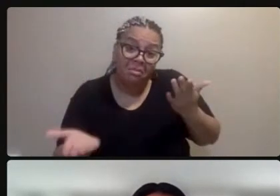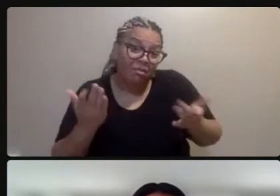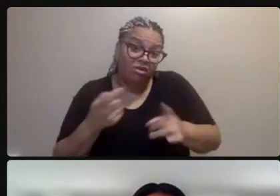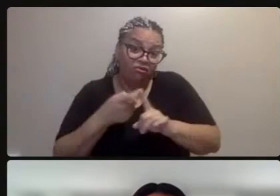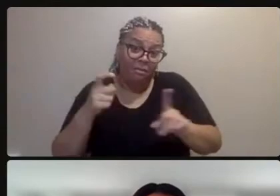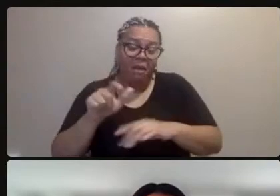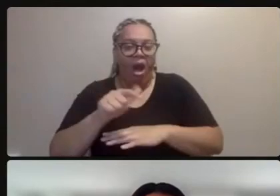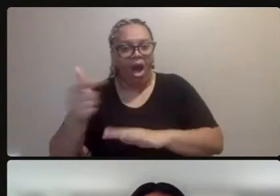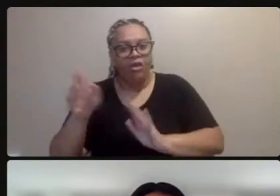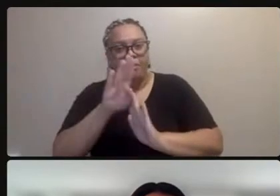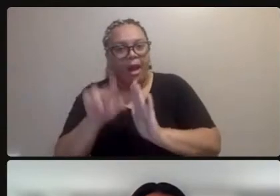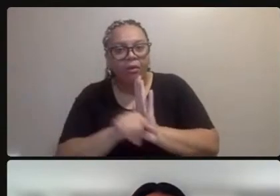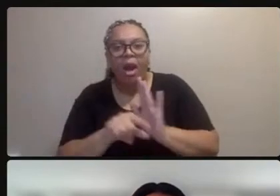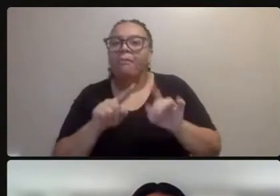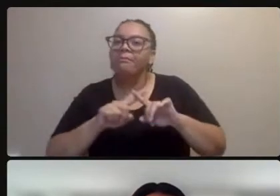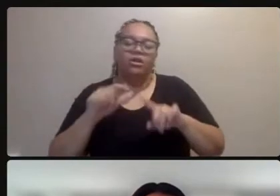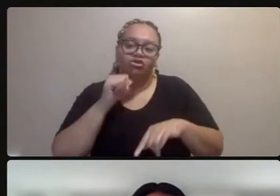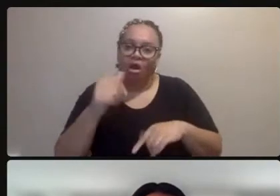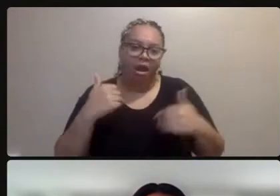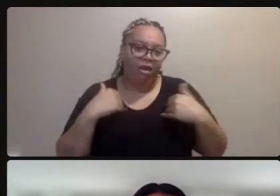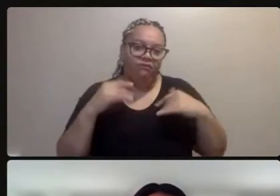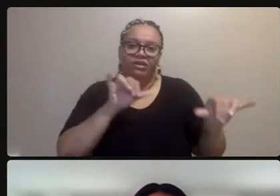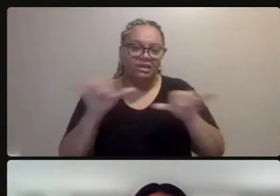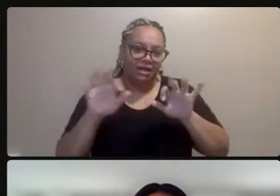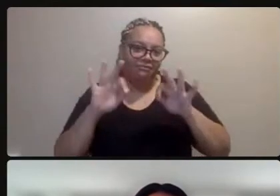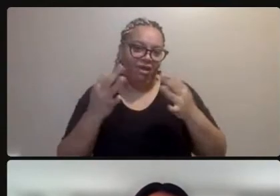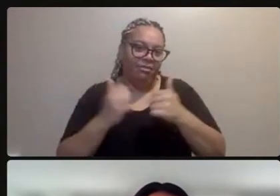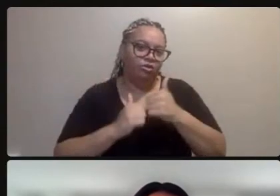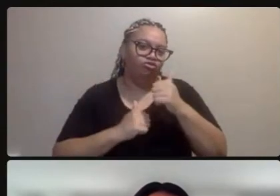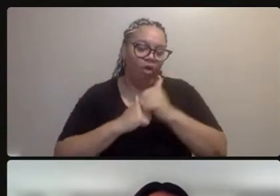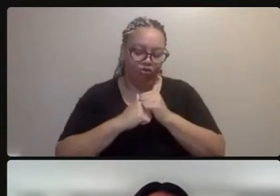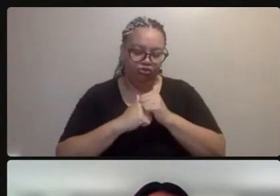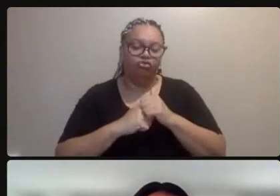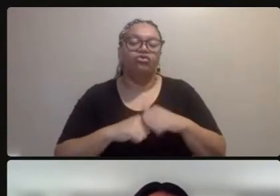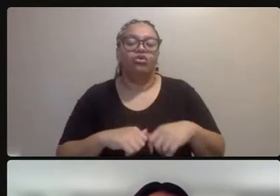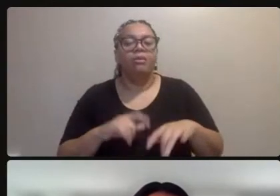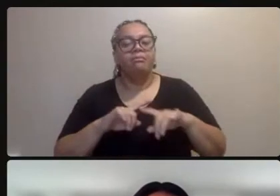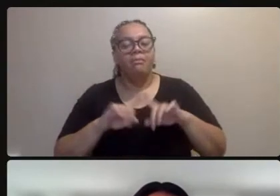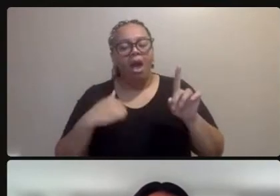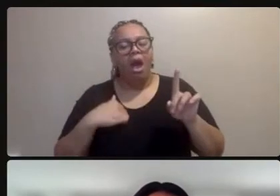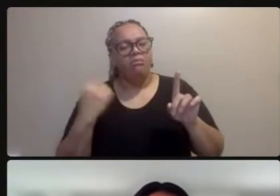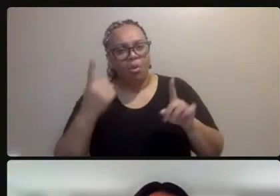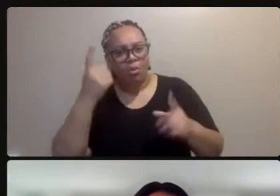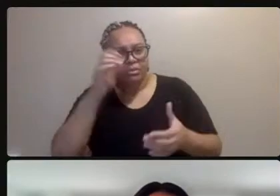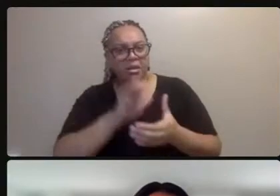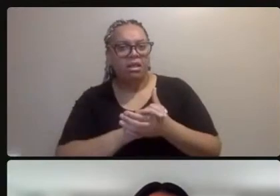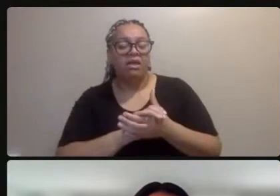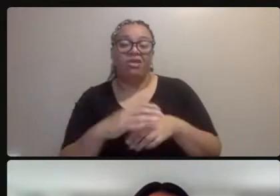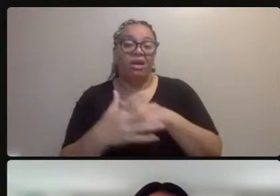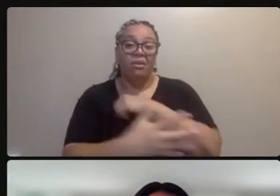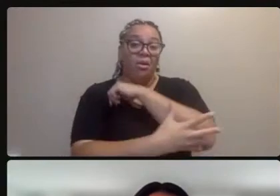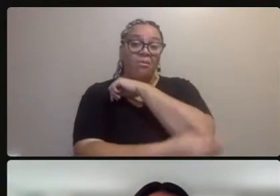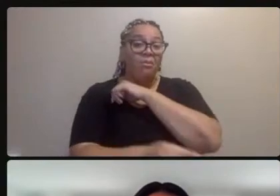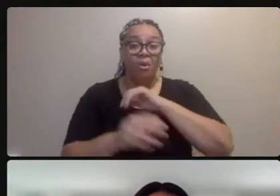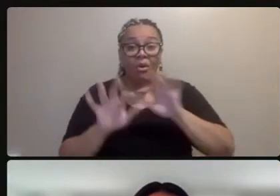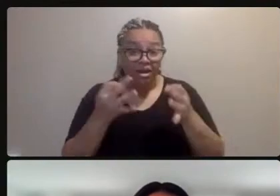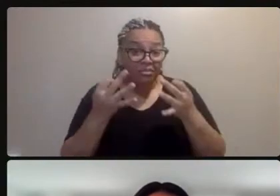OTHERS WHO MAYBE CAME FROM